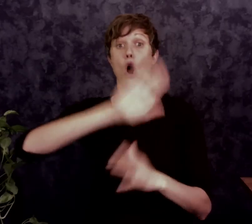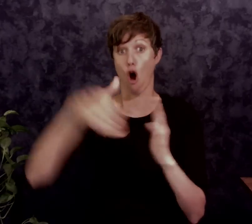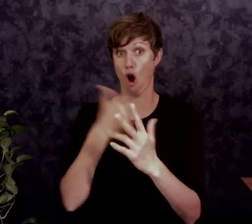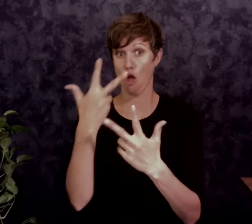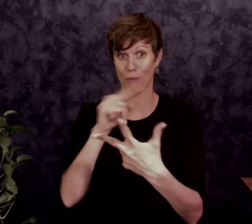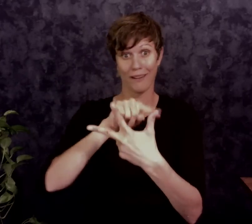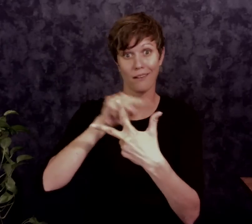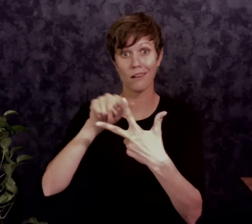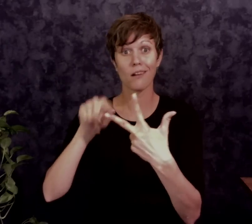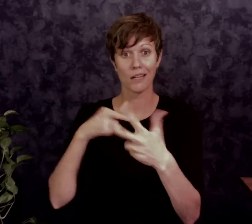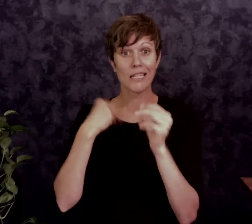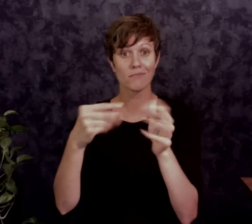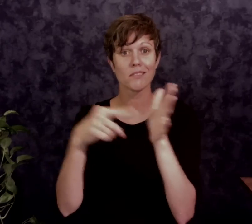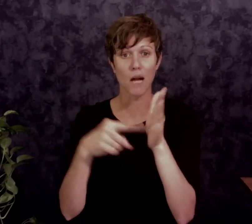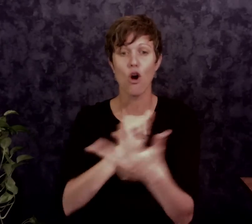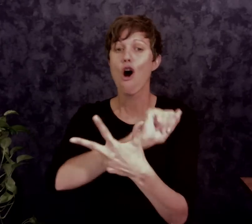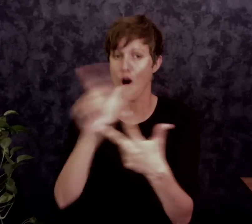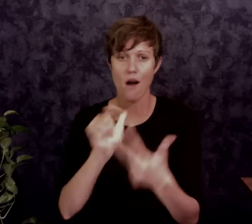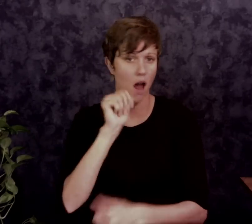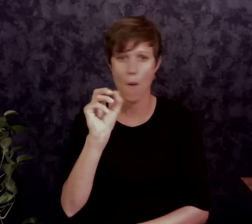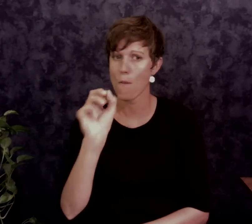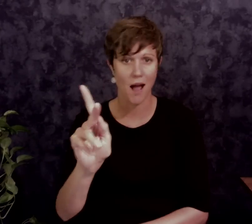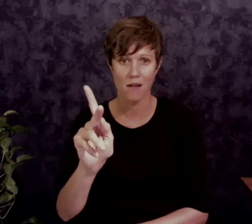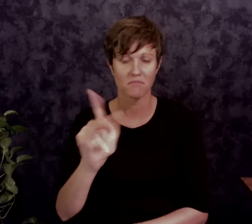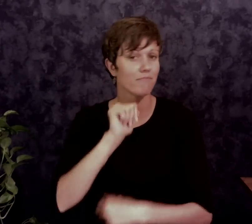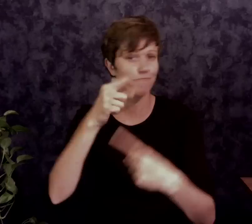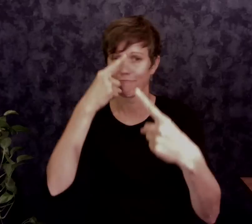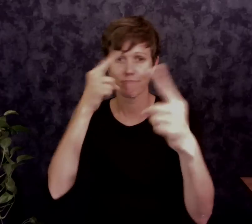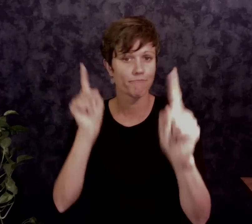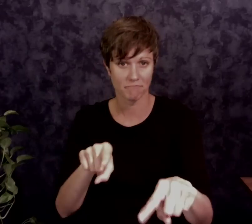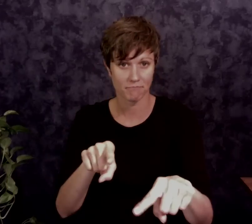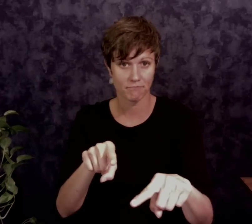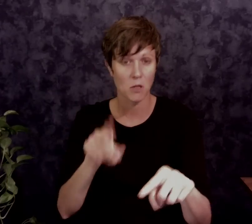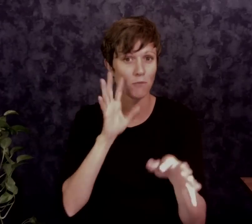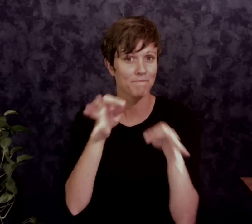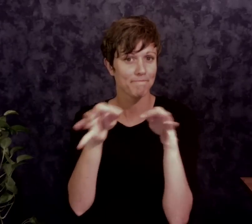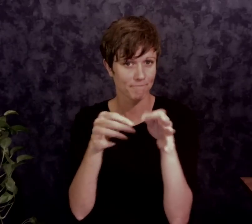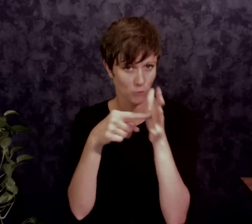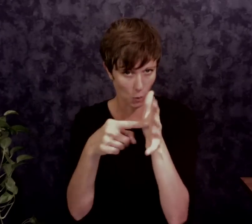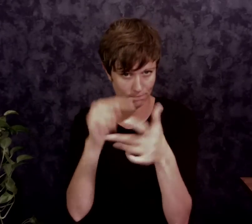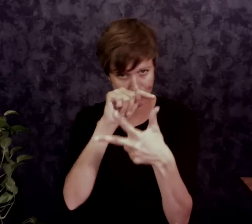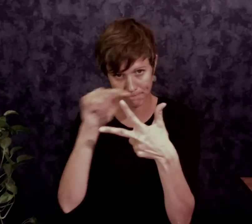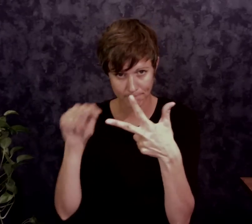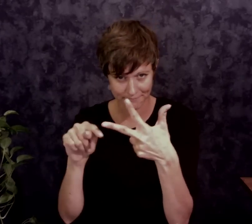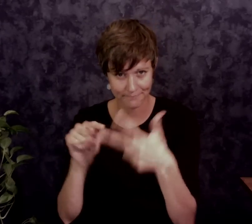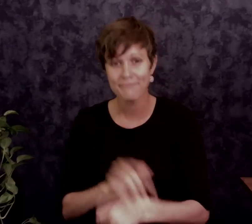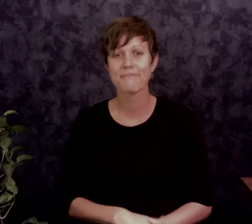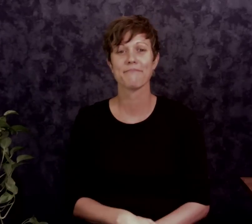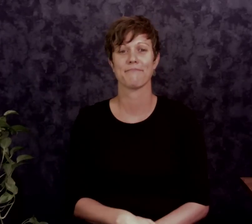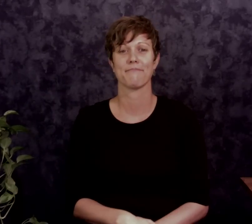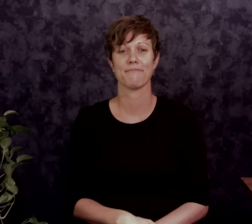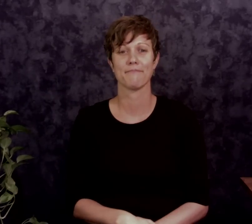All three of these examples are not OK and they are not ways to ask for consent. I’ll show you…